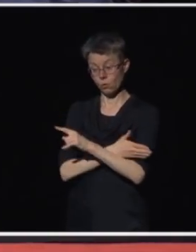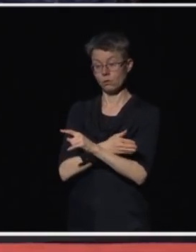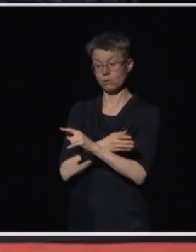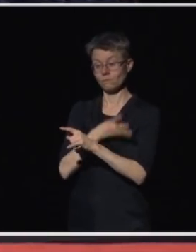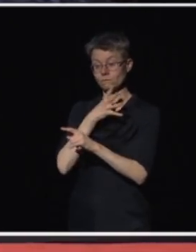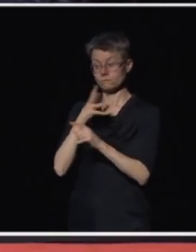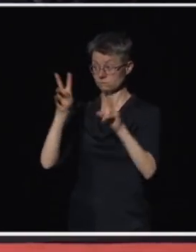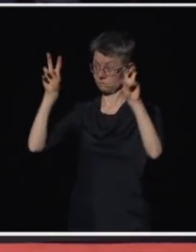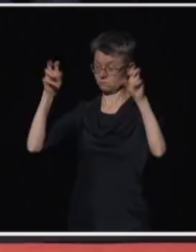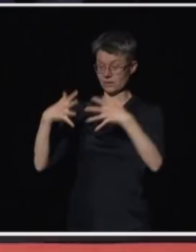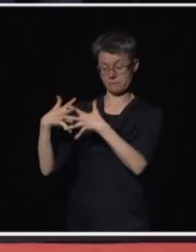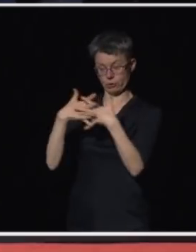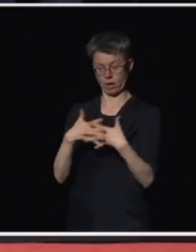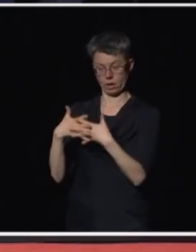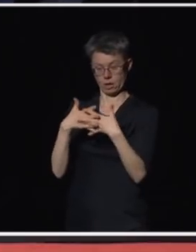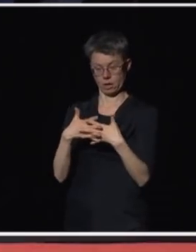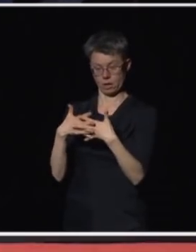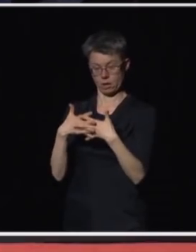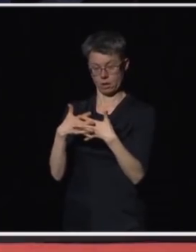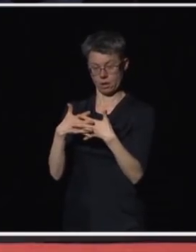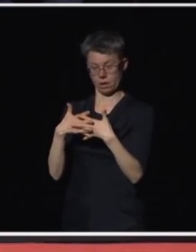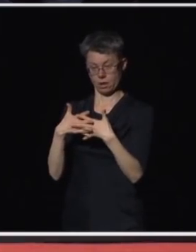What I'm trying to say is it was baked in from the jump.